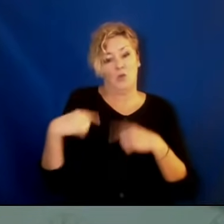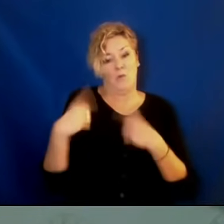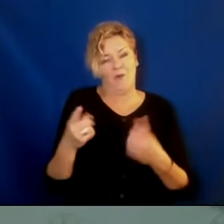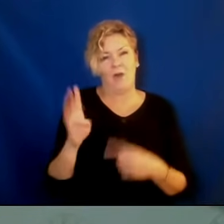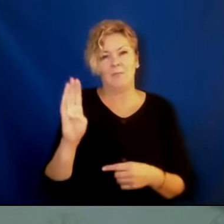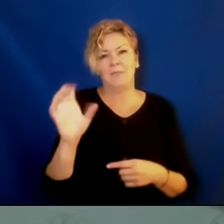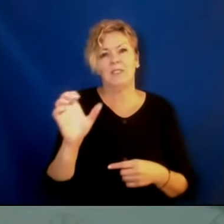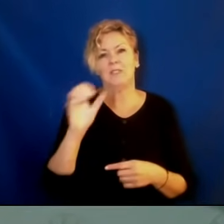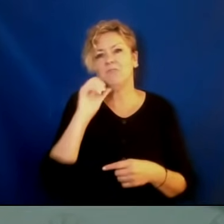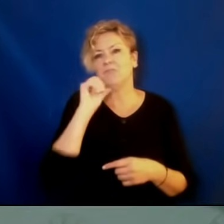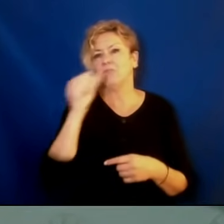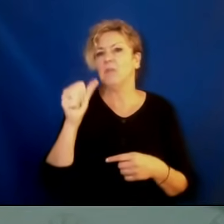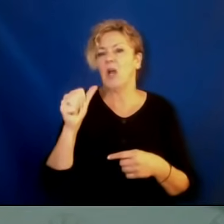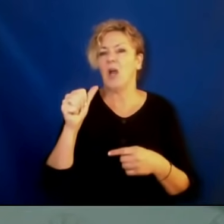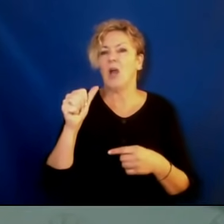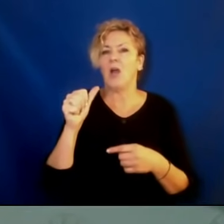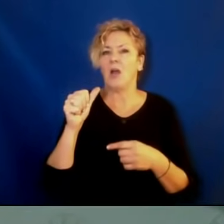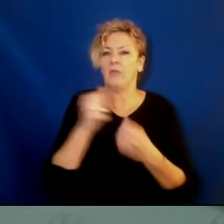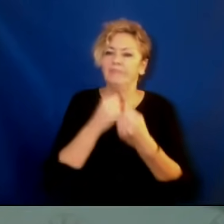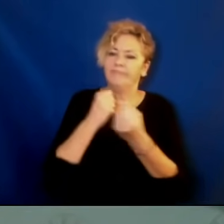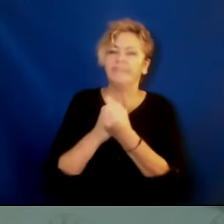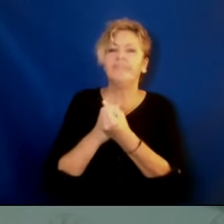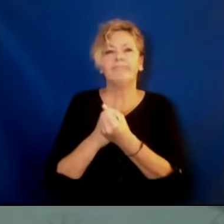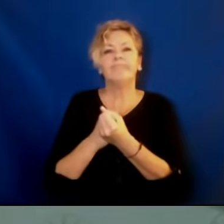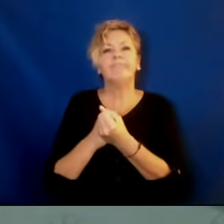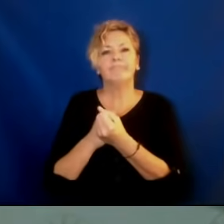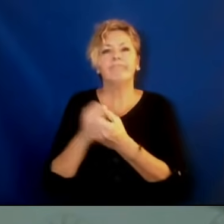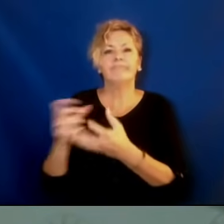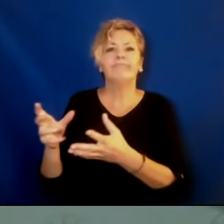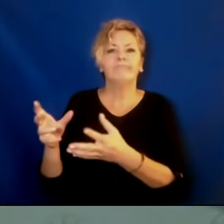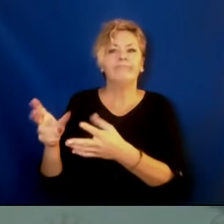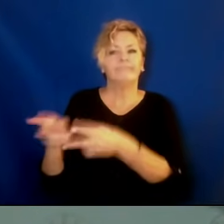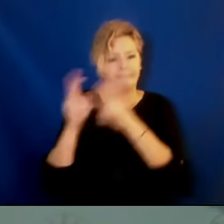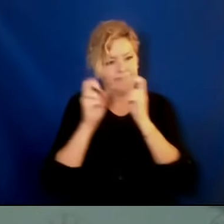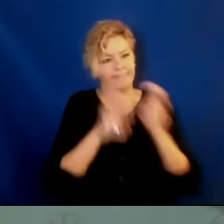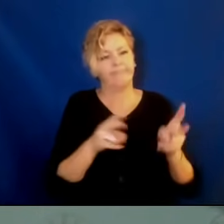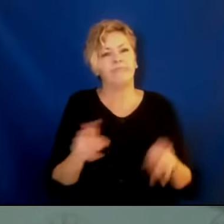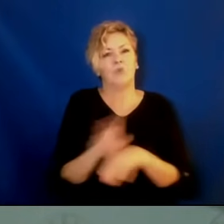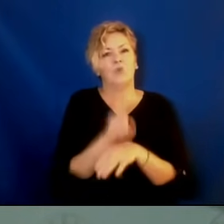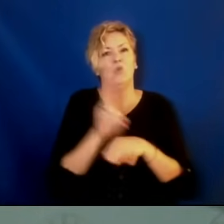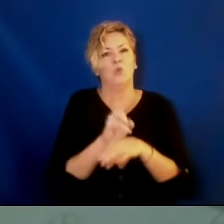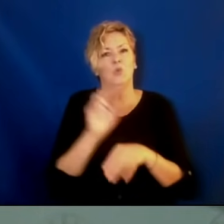sick, if we have any symptoms we stay away from people who are vulnerable, we seek